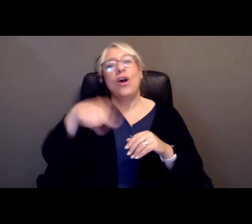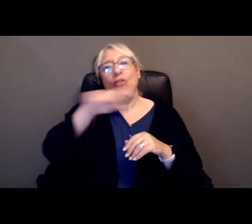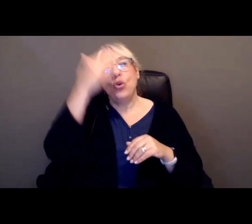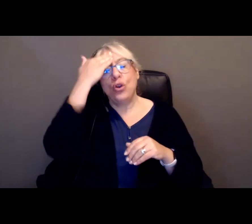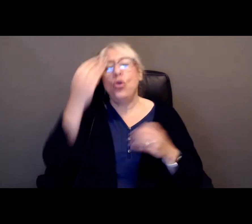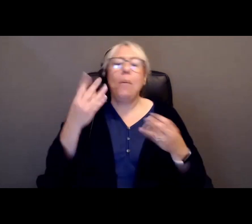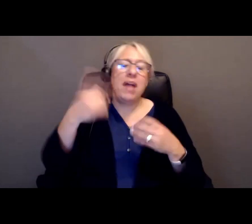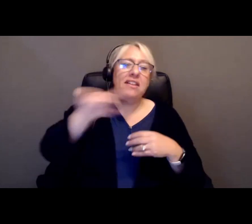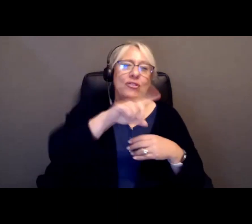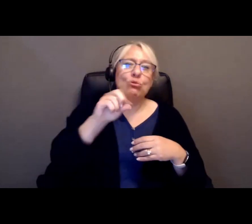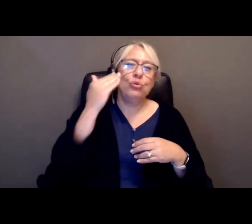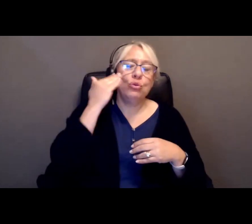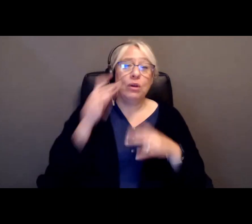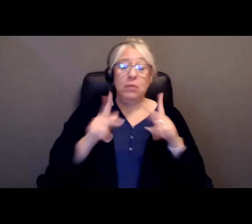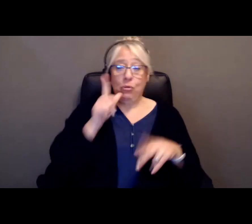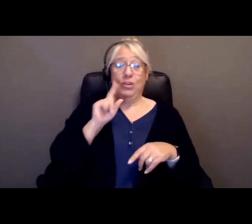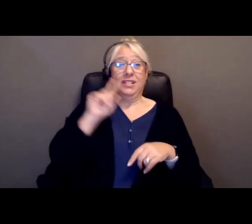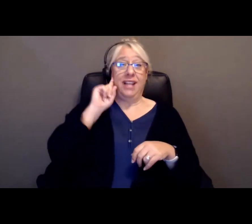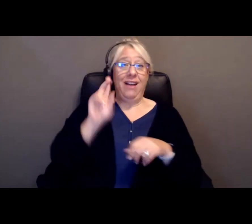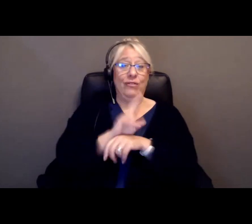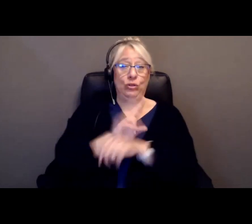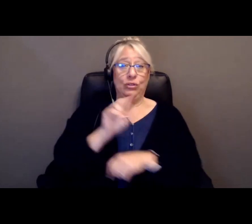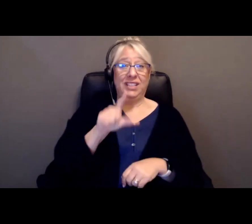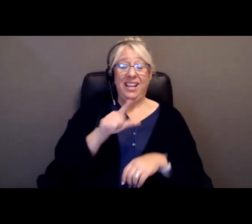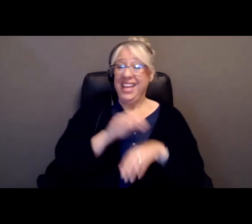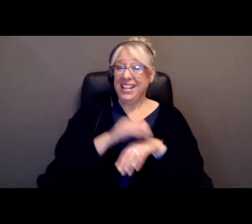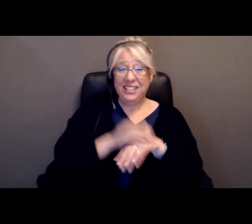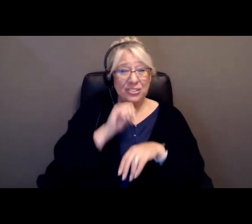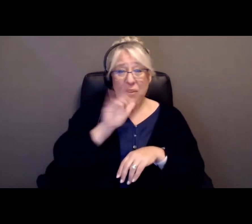do know, for people who are deaf and they use ASL, English is not their first language. Sure,